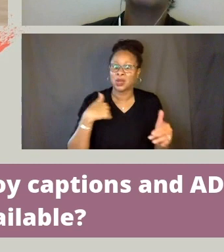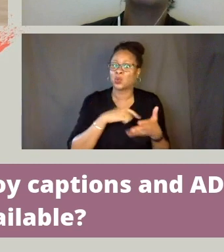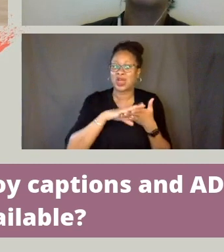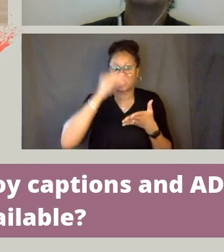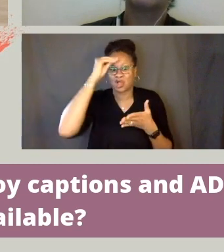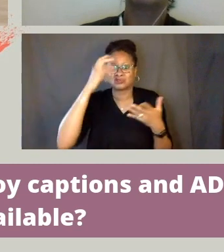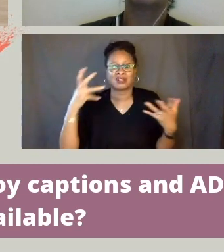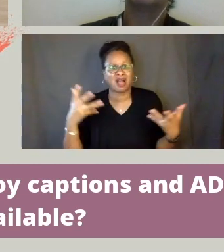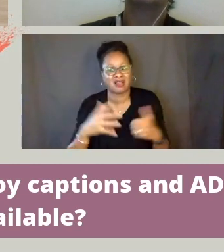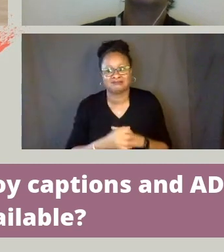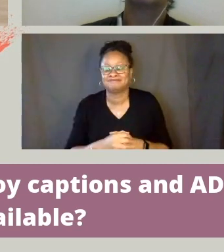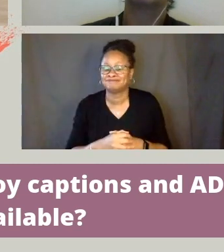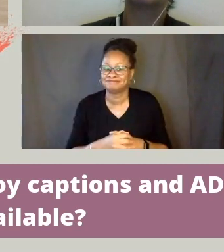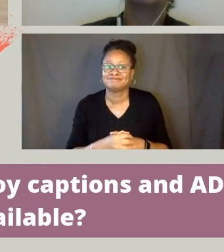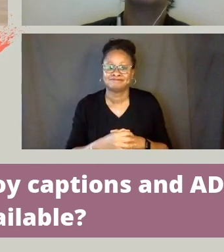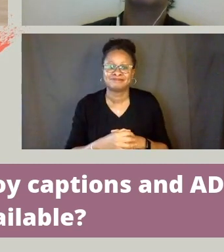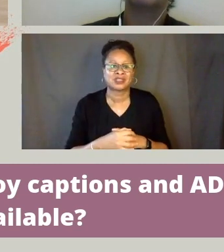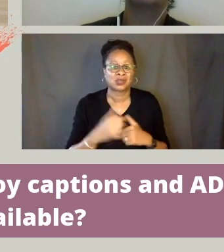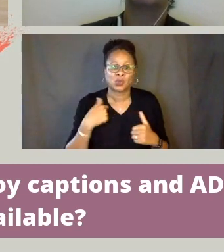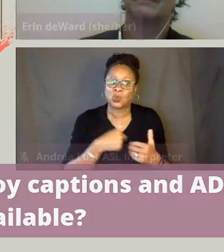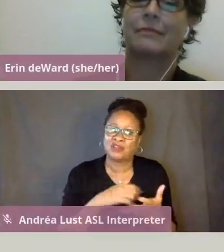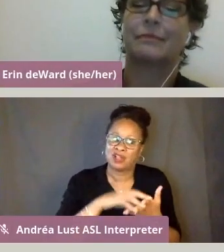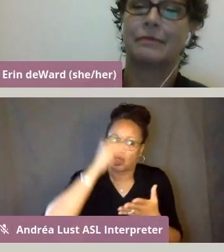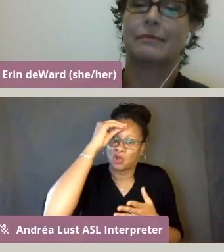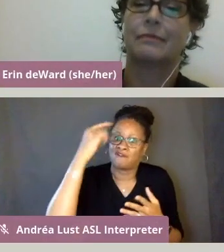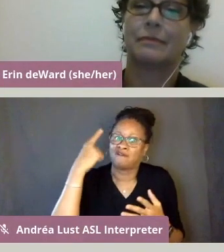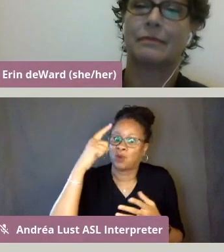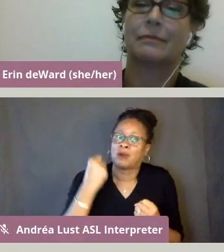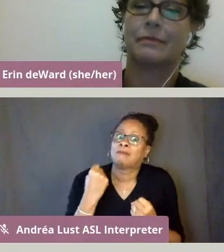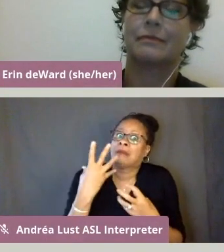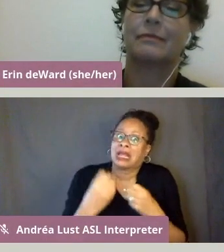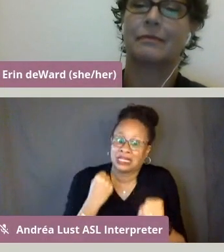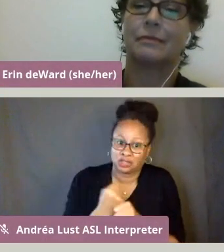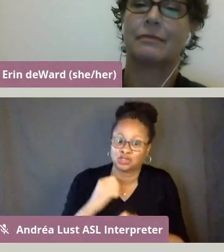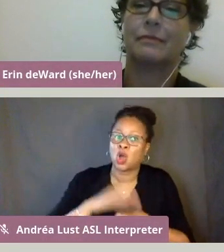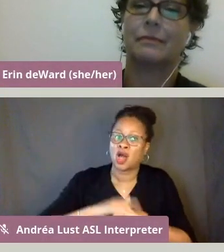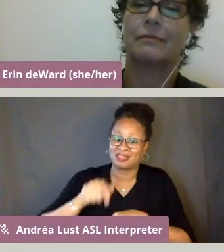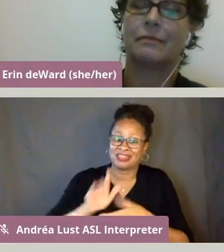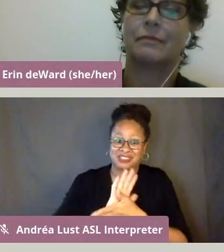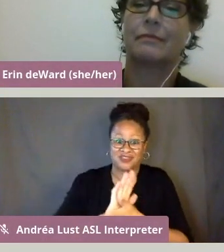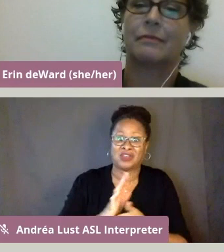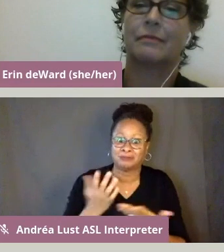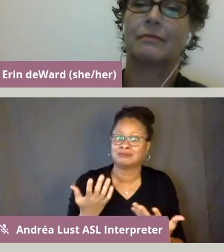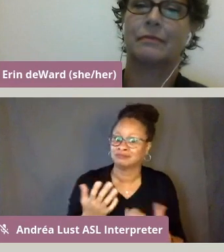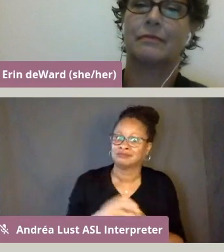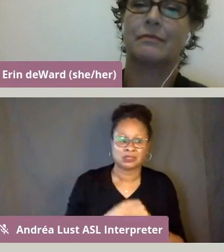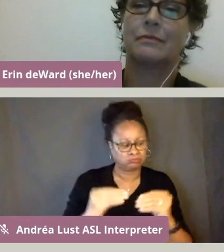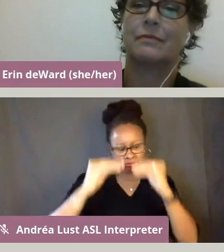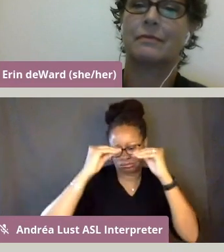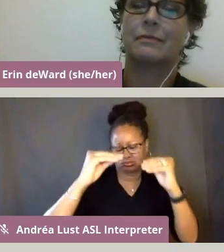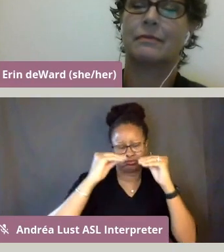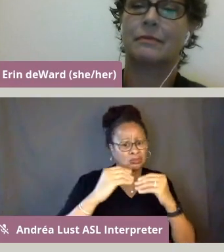We've learned for years on this film about how to do things better. And that was one of those things that we